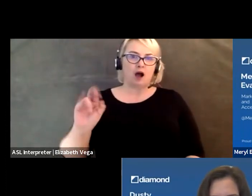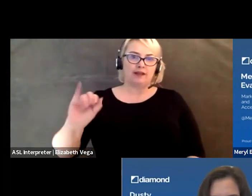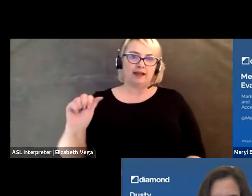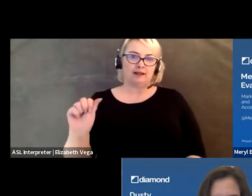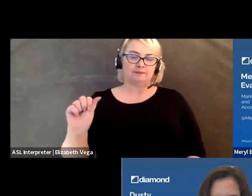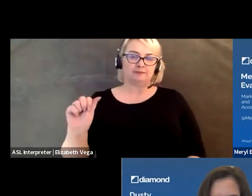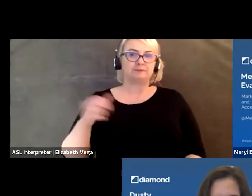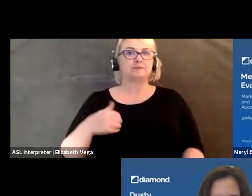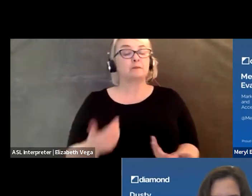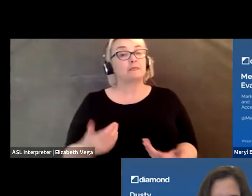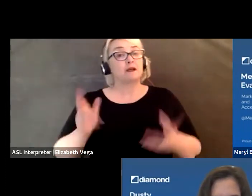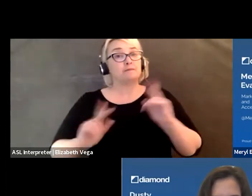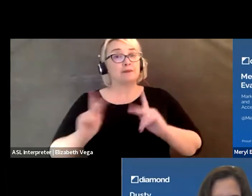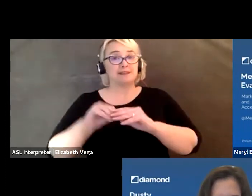surprised by the ARIA can results.